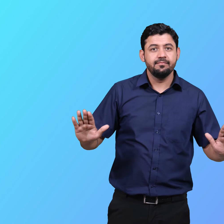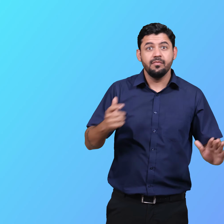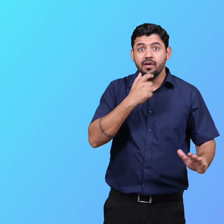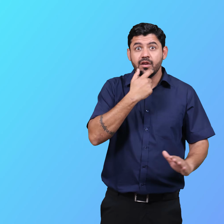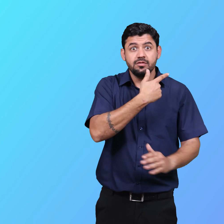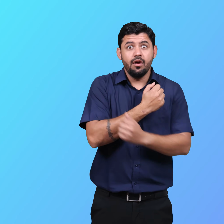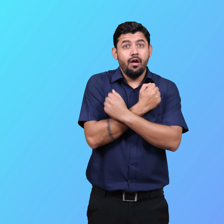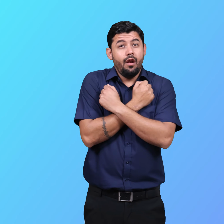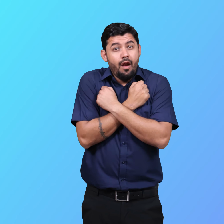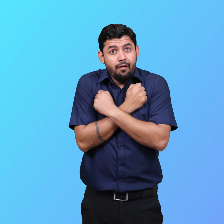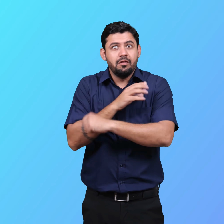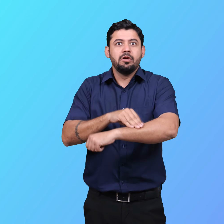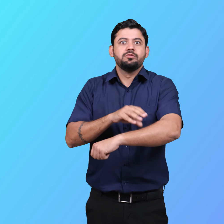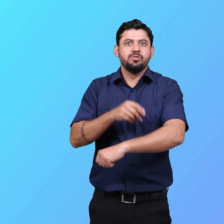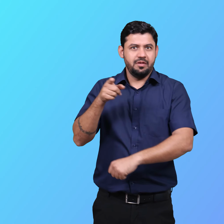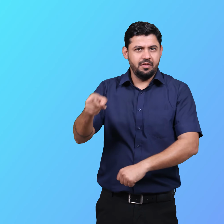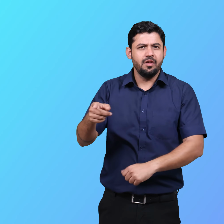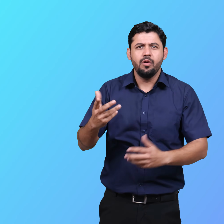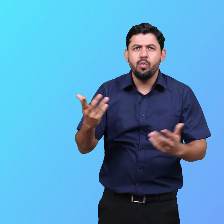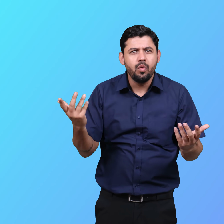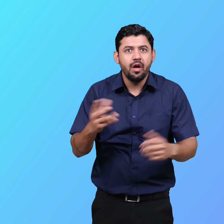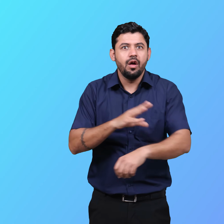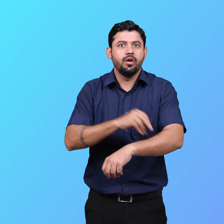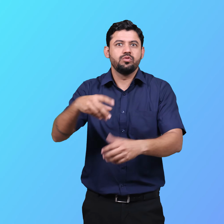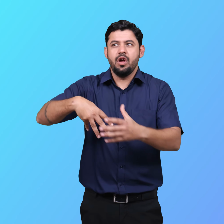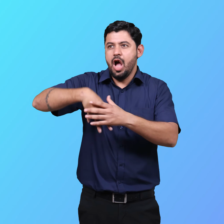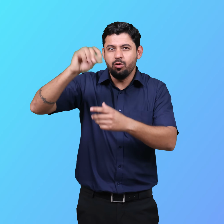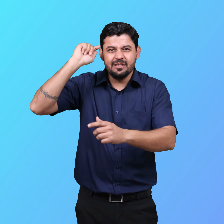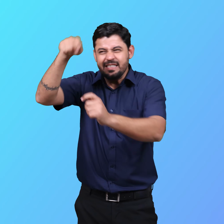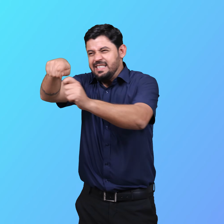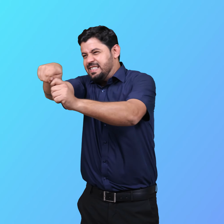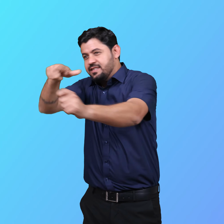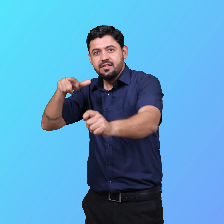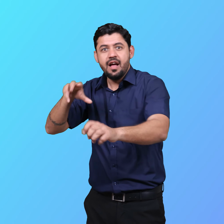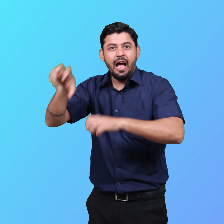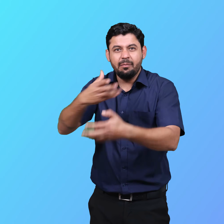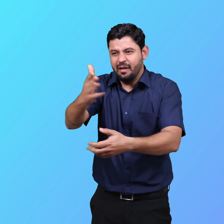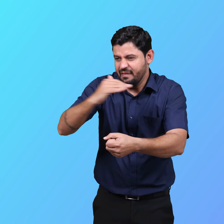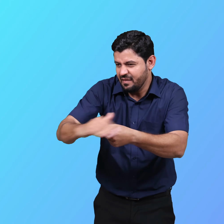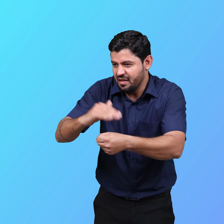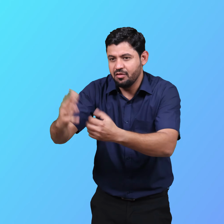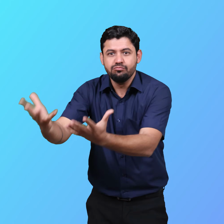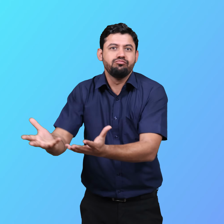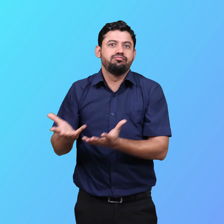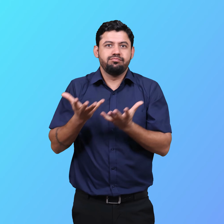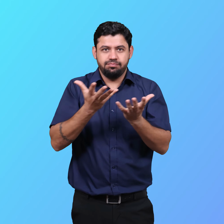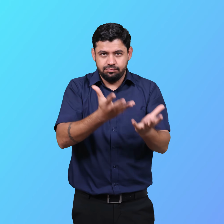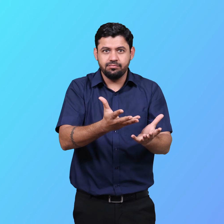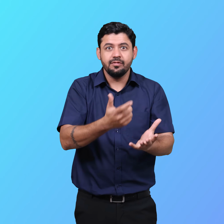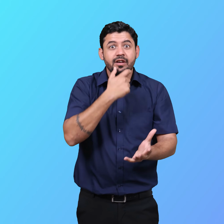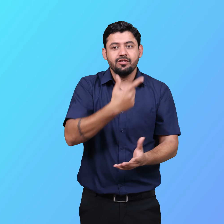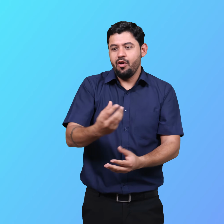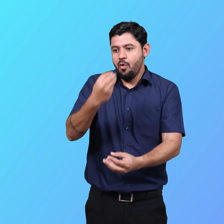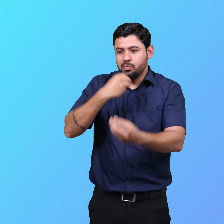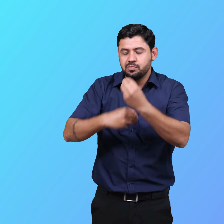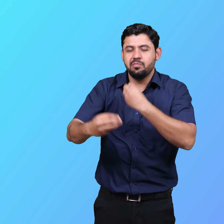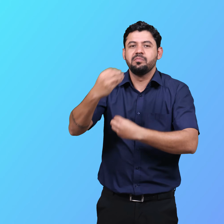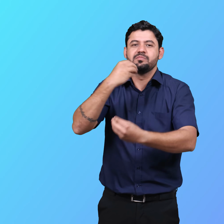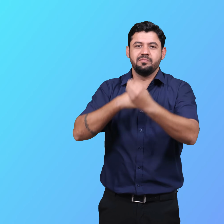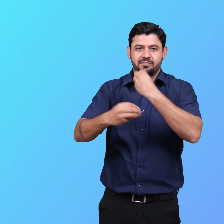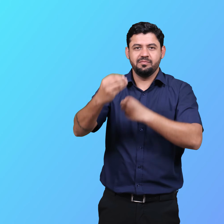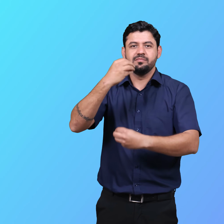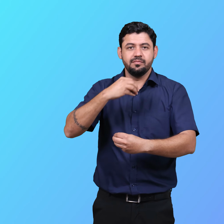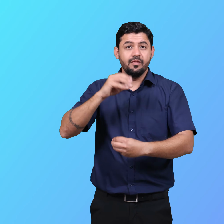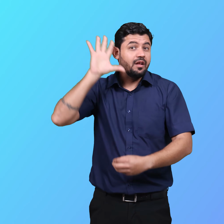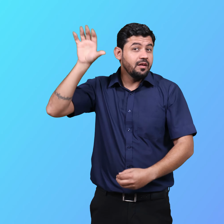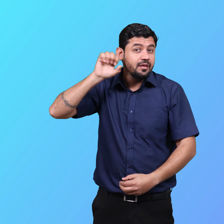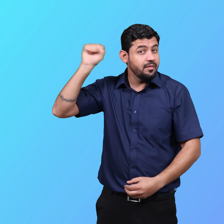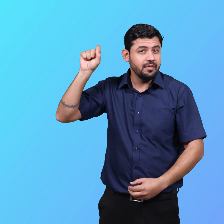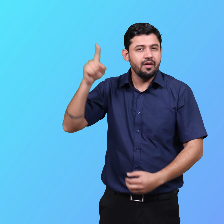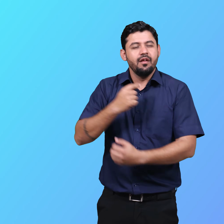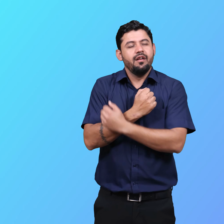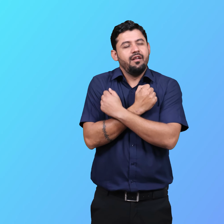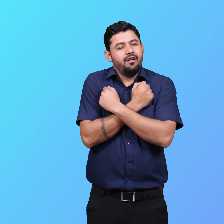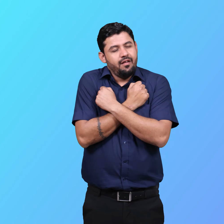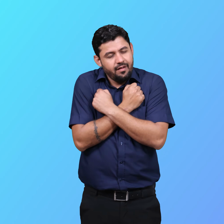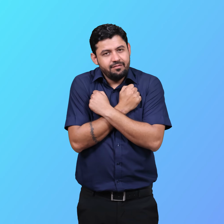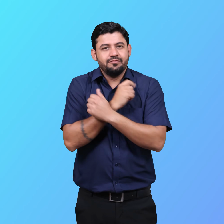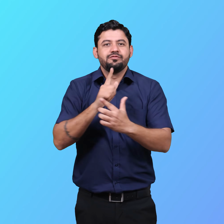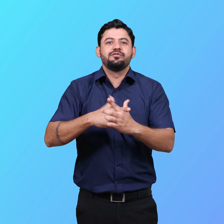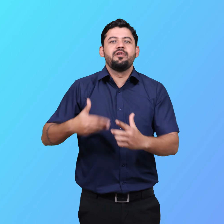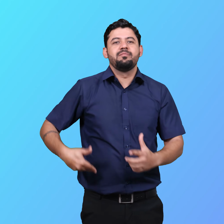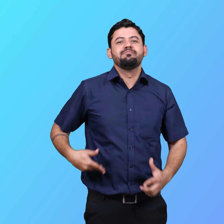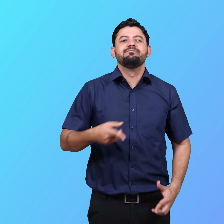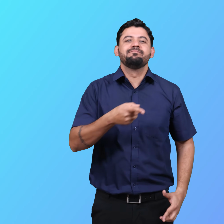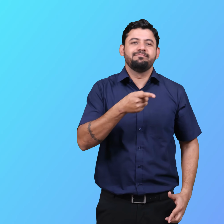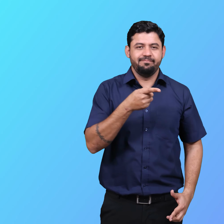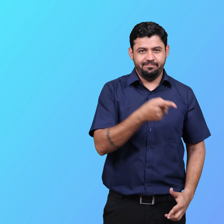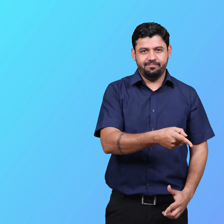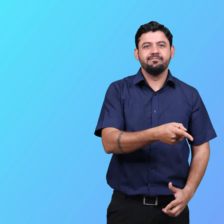Isaac loved Esau because he enjoyed the meat from the wild animals Esau hunted. But Rebekah loved Jacob.